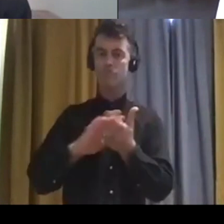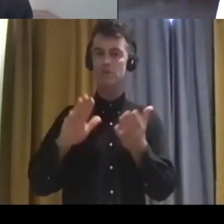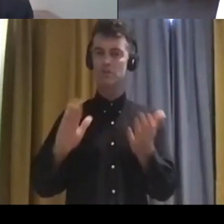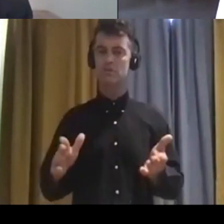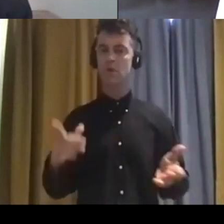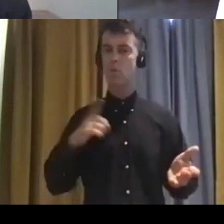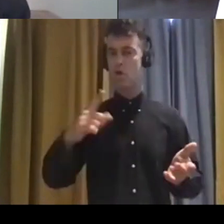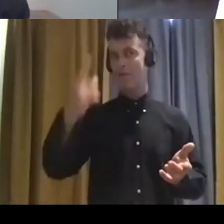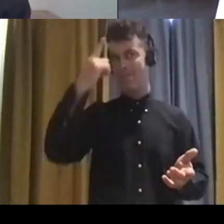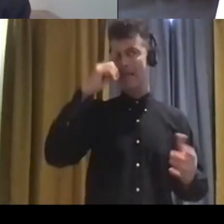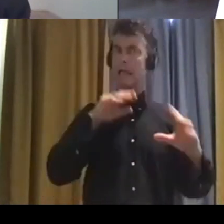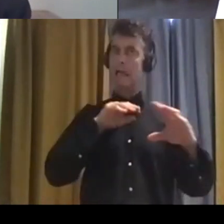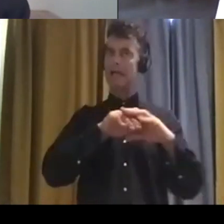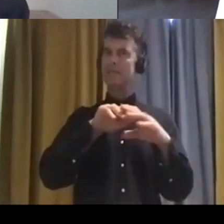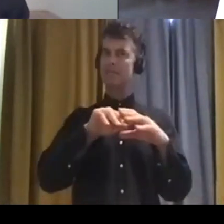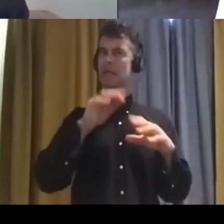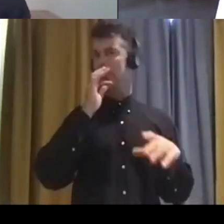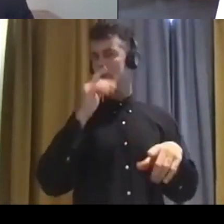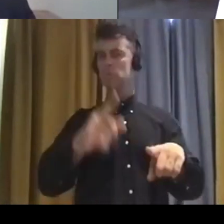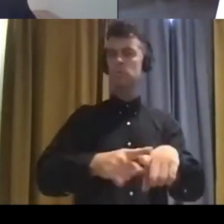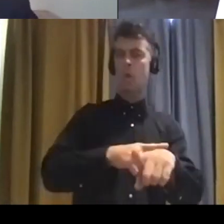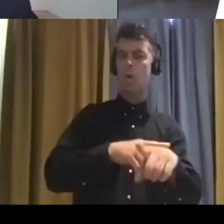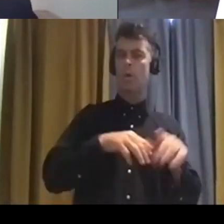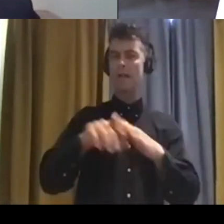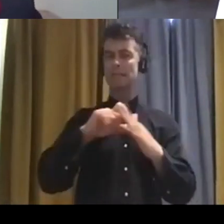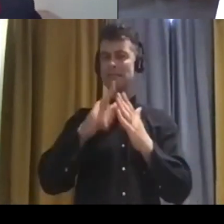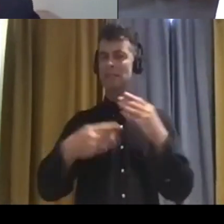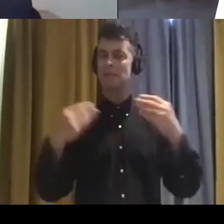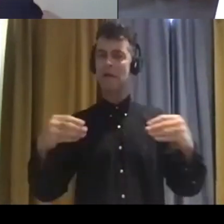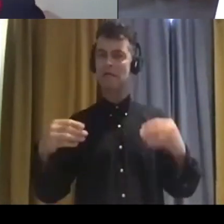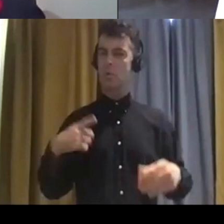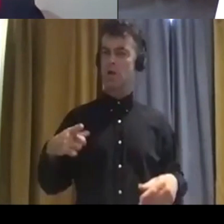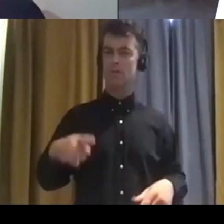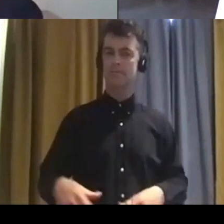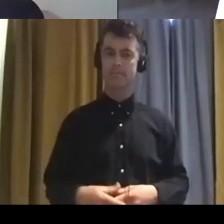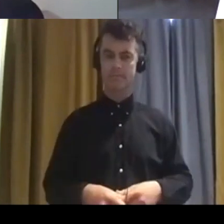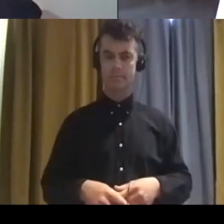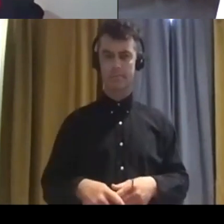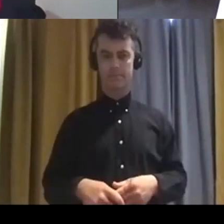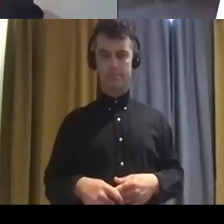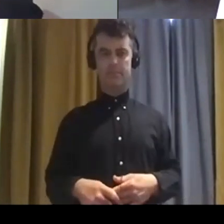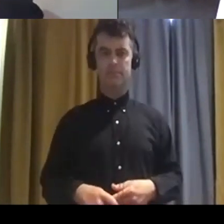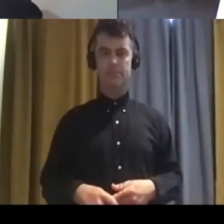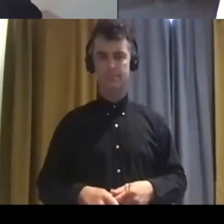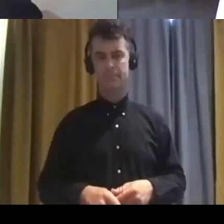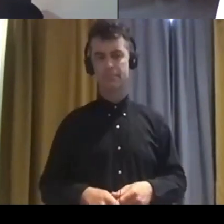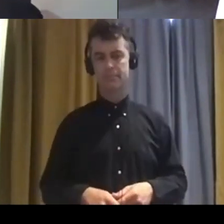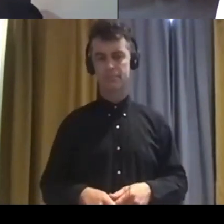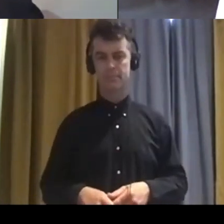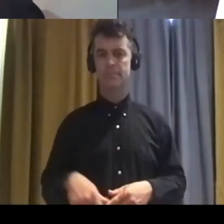you think investors have been slow in the disability market. I think as Rich was saying